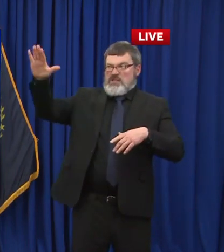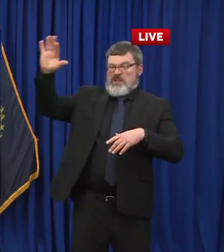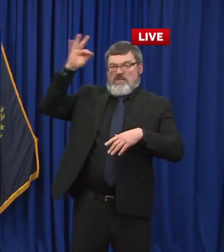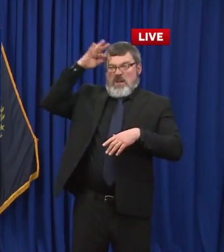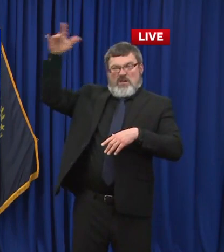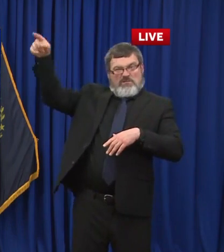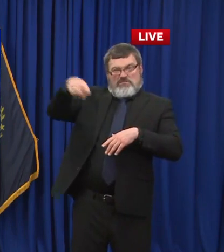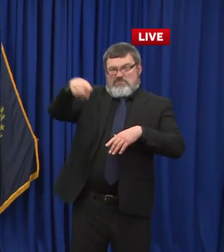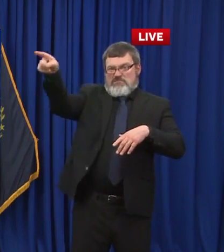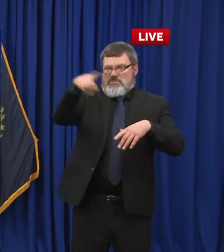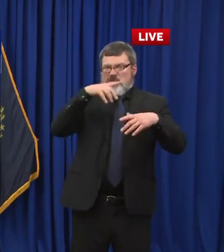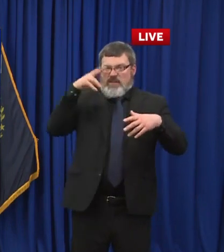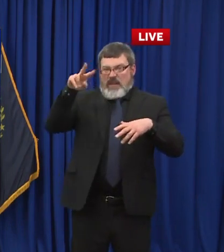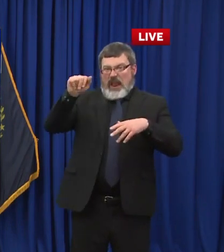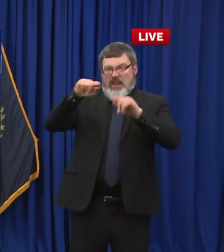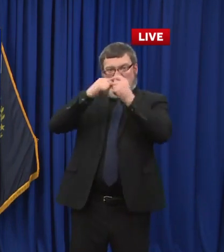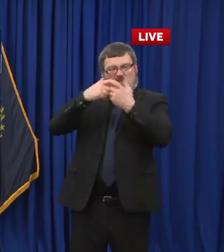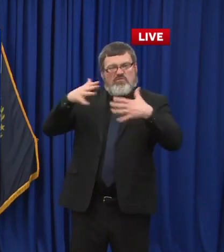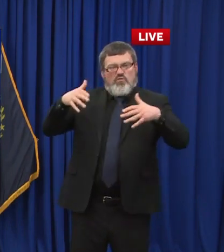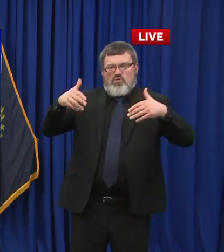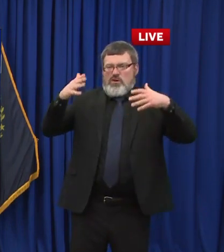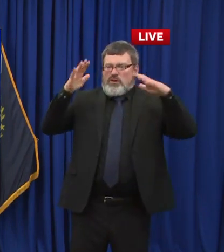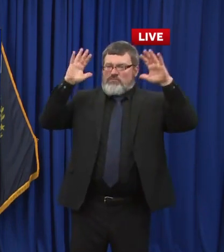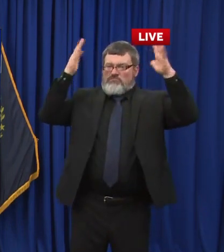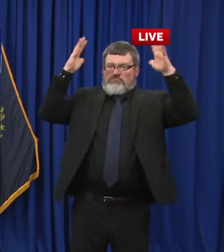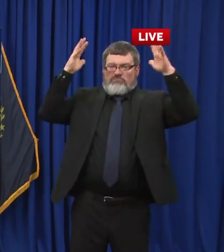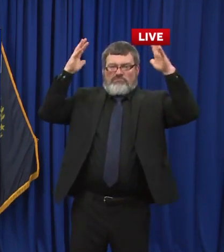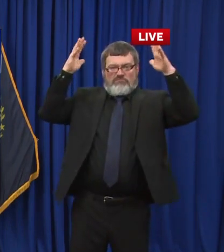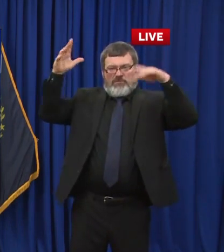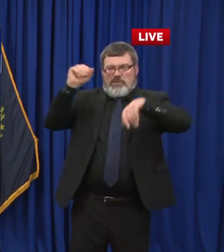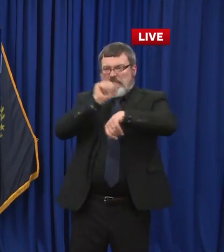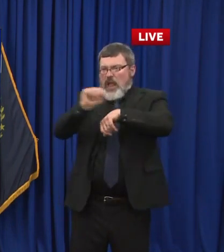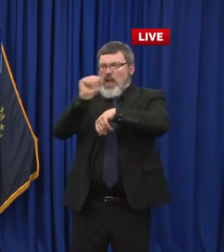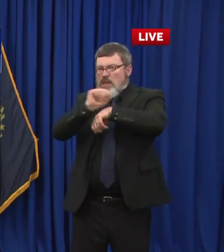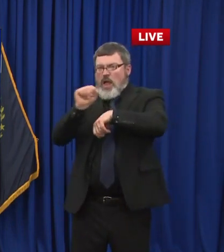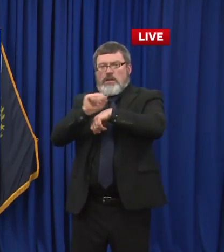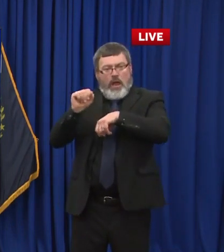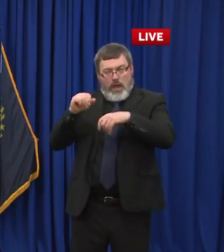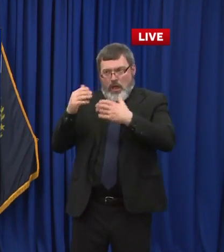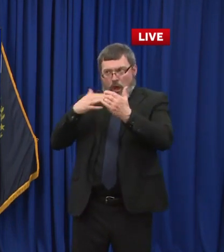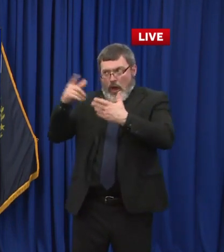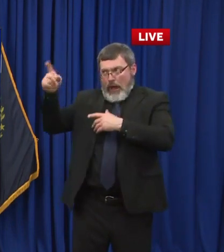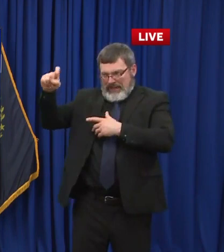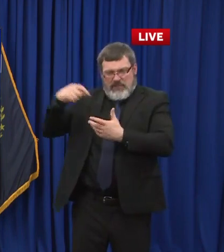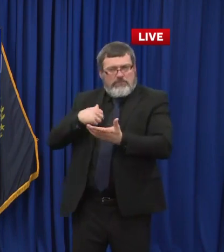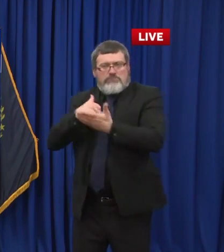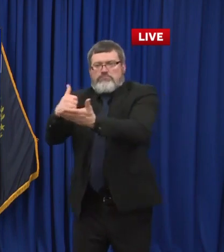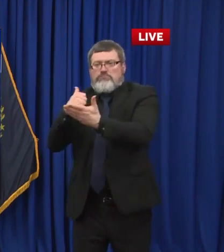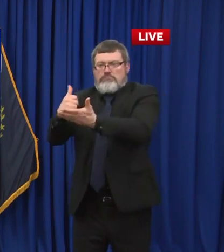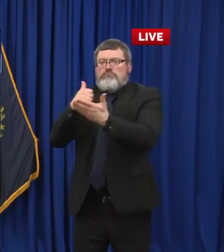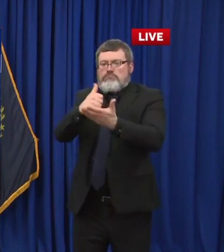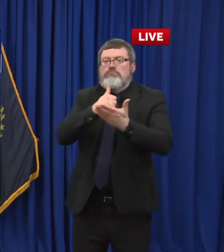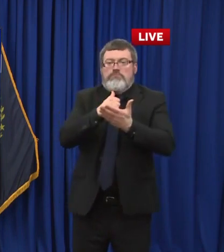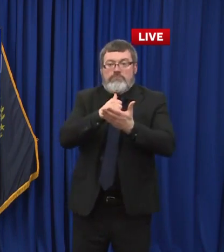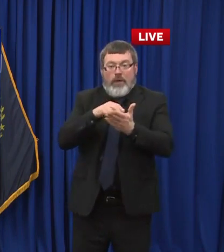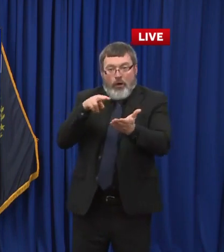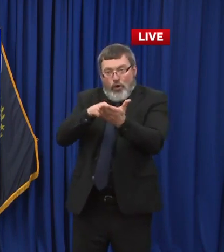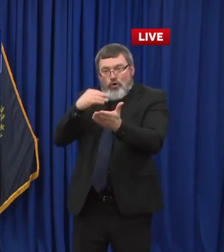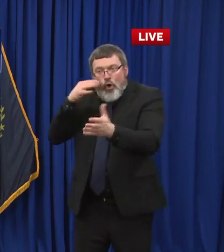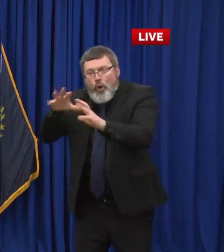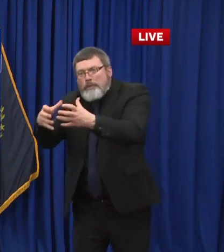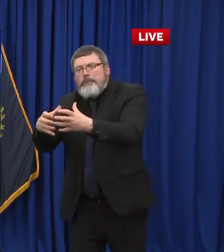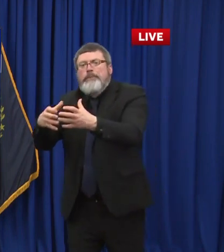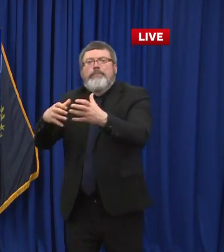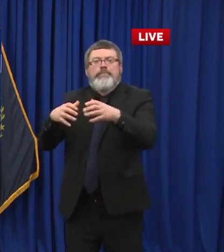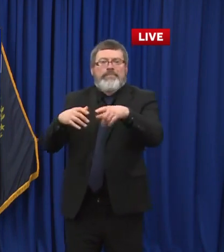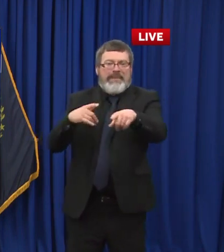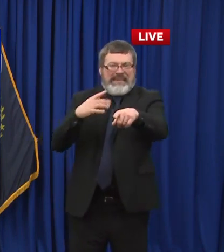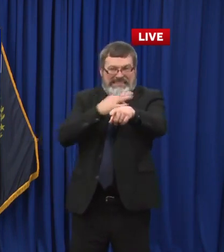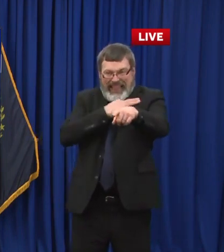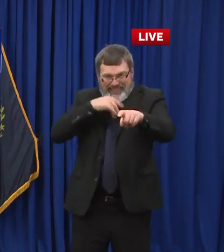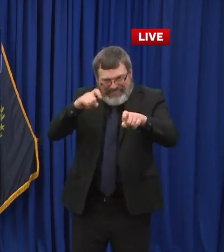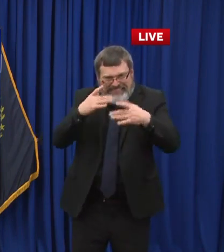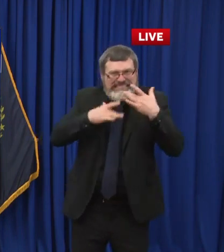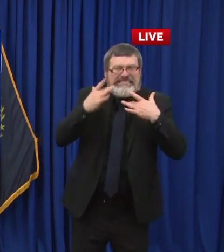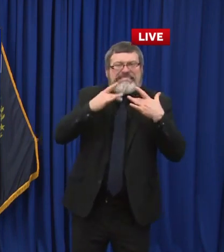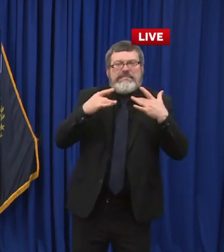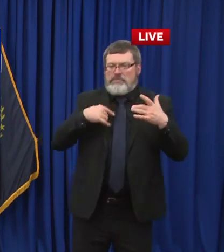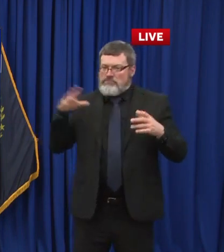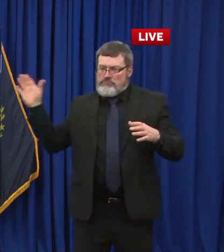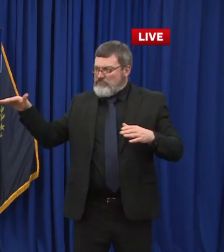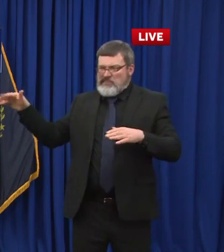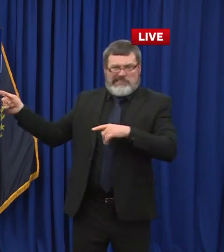THEY HAVE THE TEAM THEY NEED AND THAT IS WHY WEAVING -- WHY CONTACT WITH THE COMMANDANT IS SO IMPORTANT.